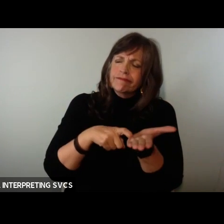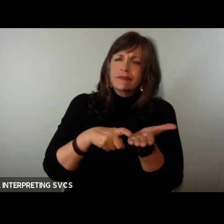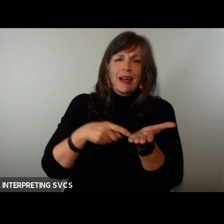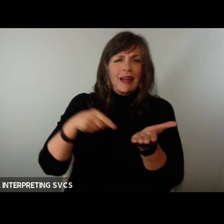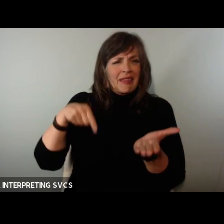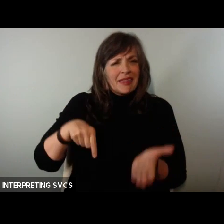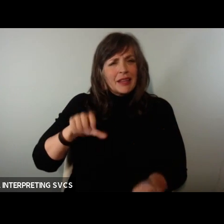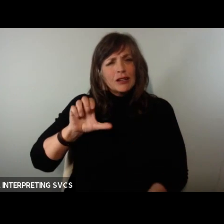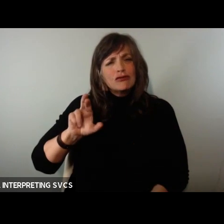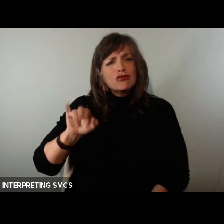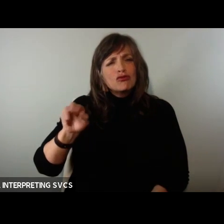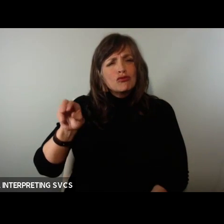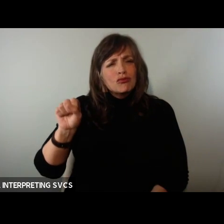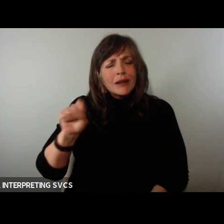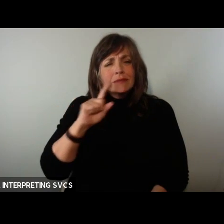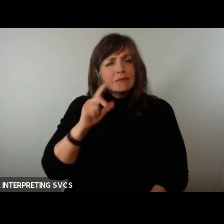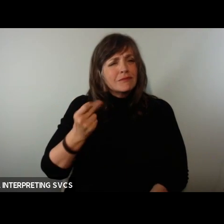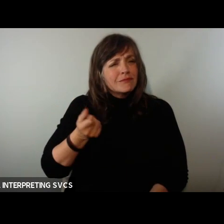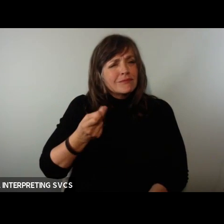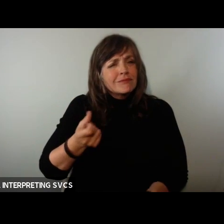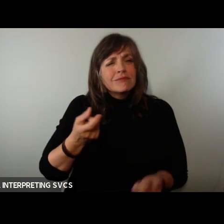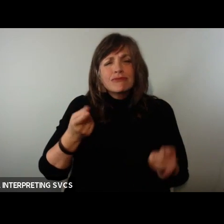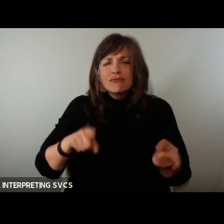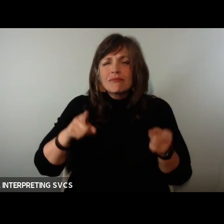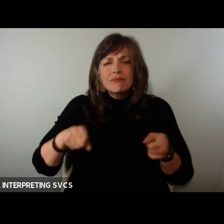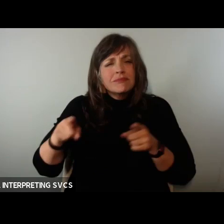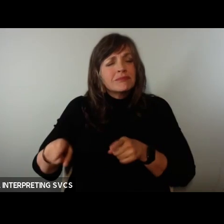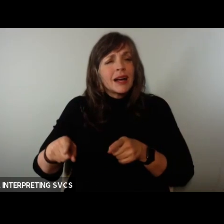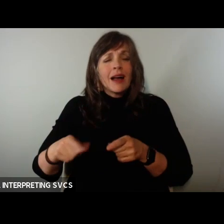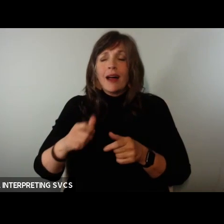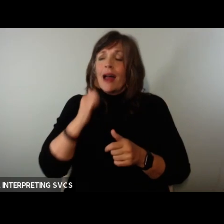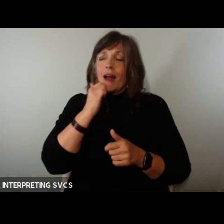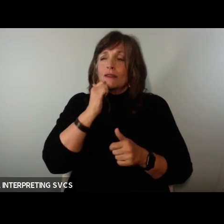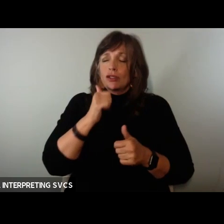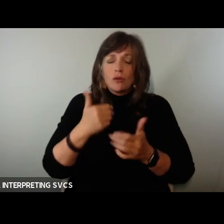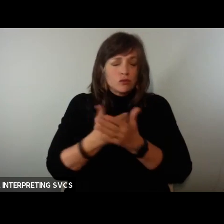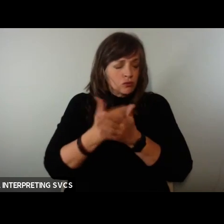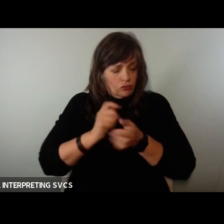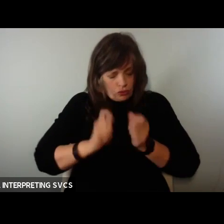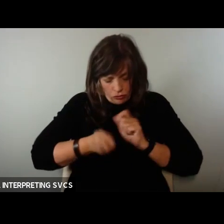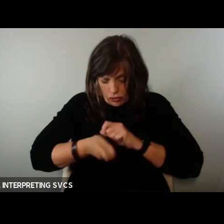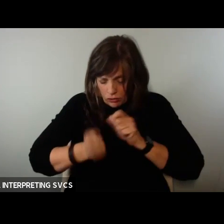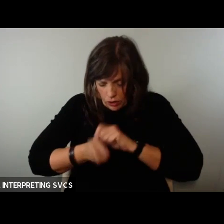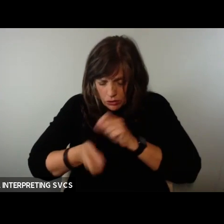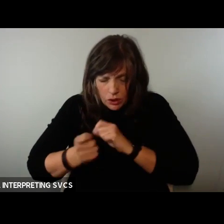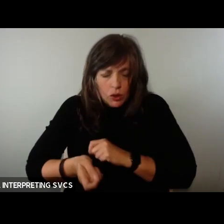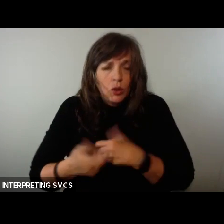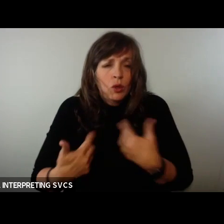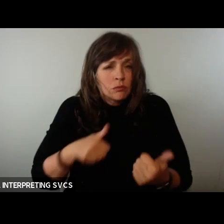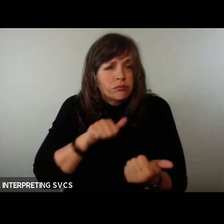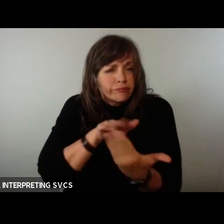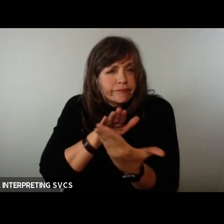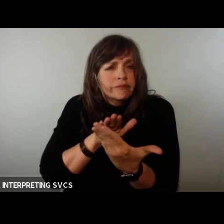the reality on the ground is changing rapidly. And we unfortunately are not equipped to answer